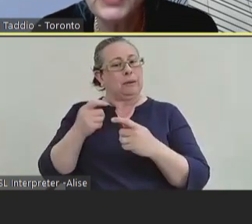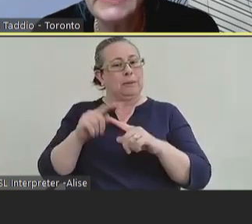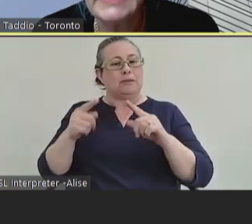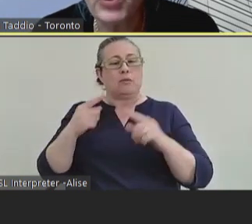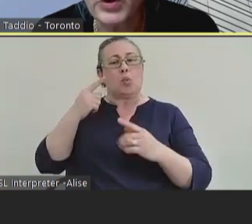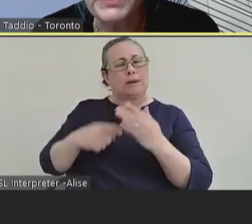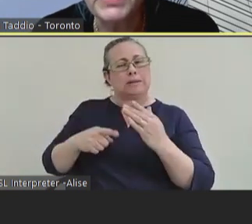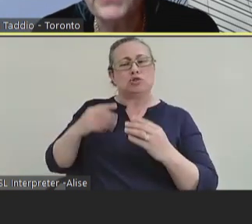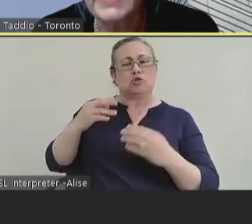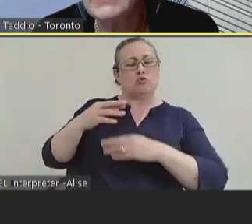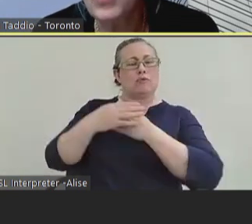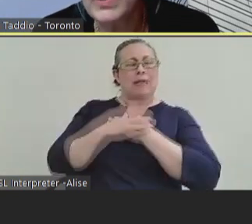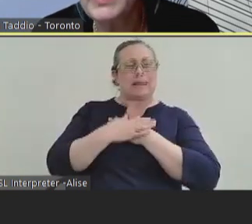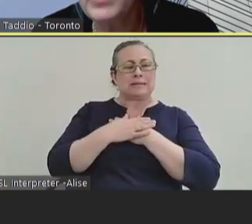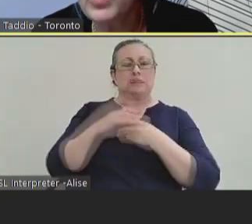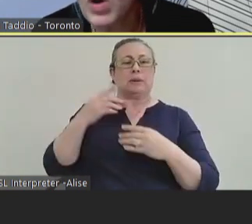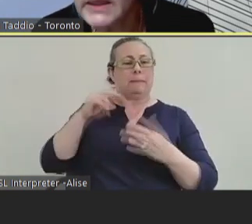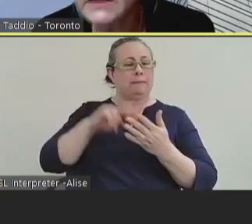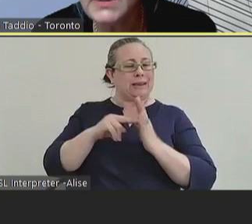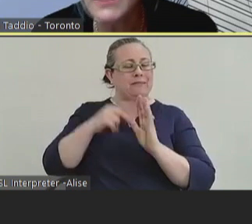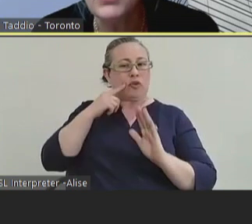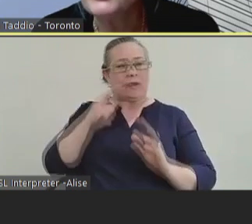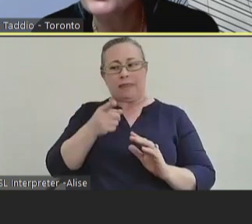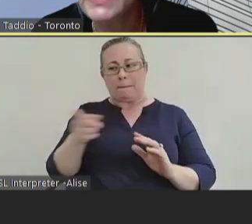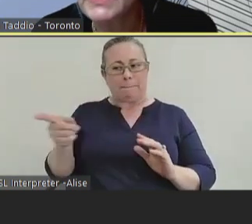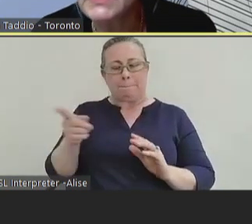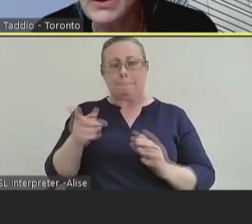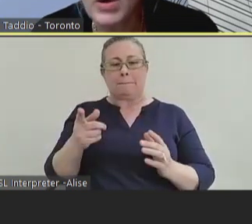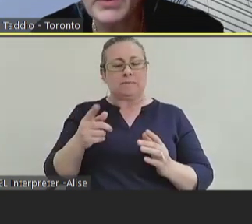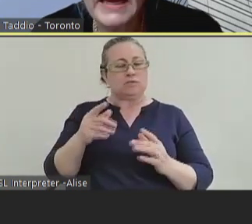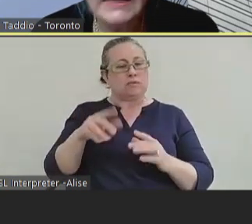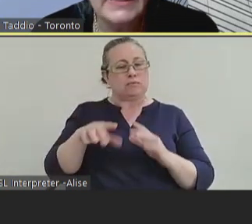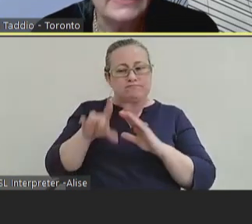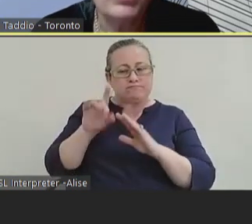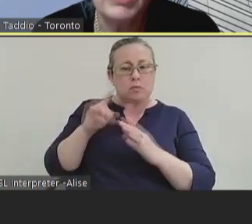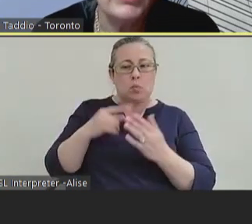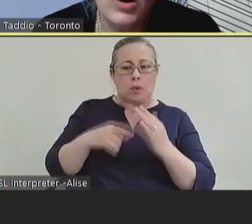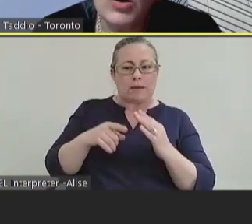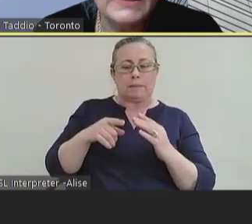really important to find out what people want, what choices they want to make, but we always